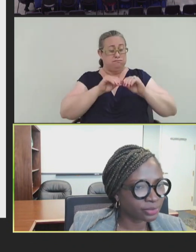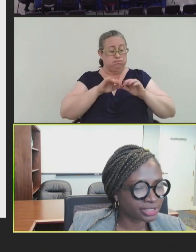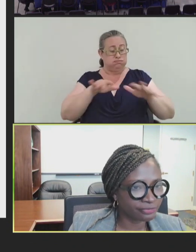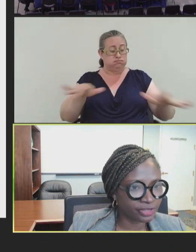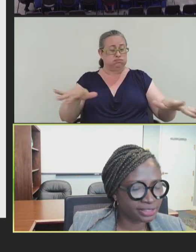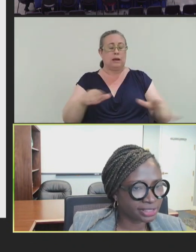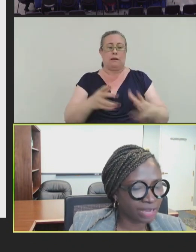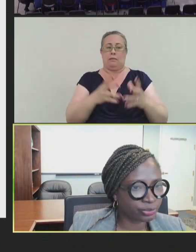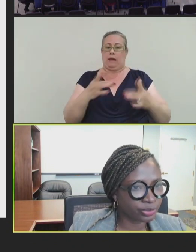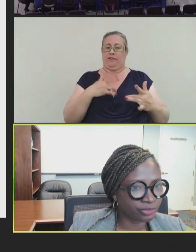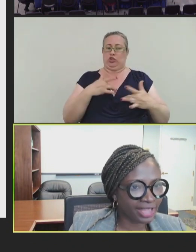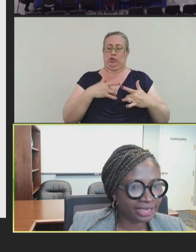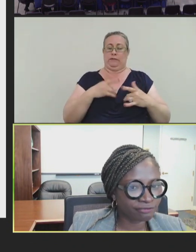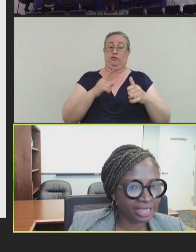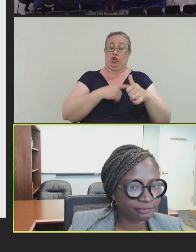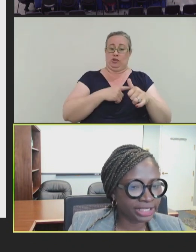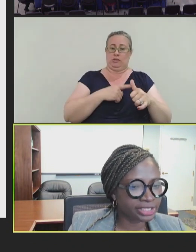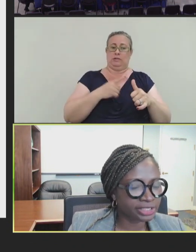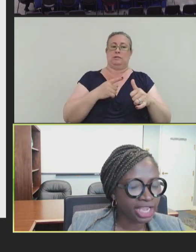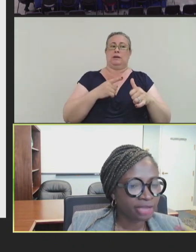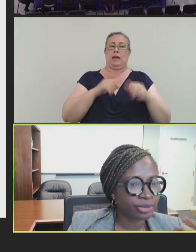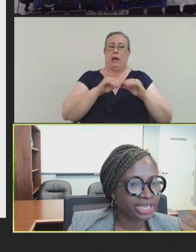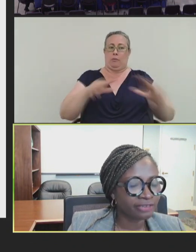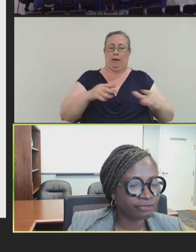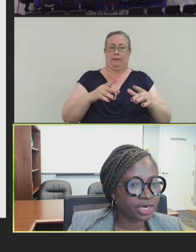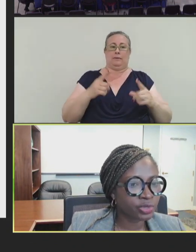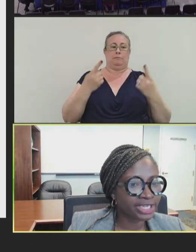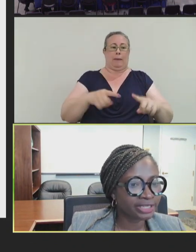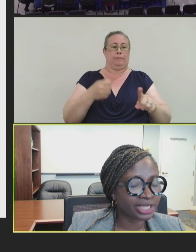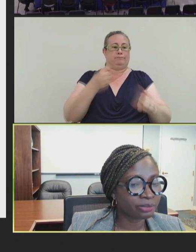it was the first outbreak we've had in five years. But it very quickly became